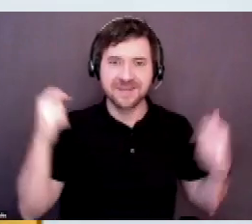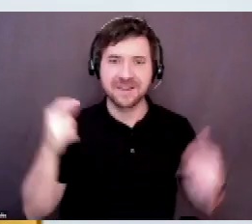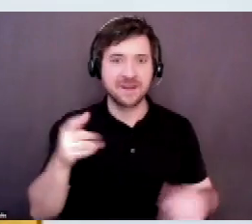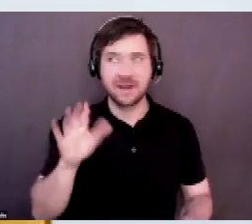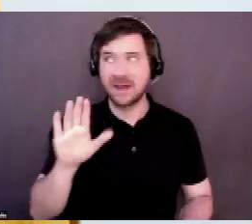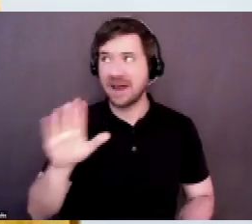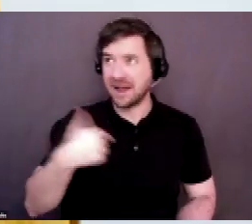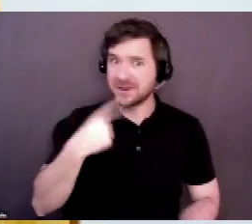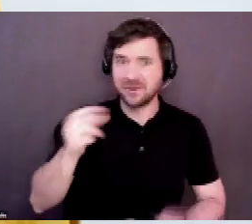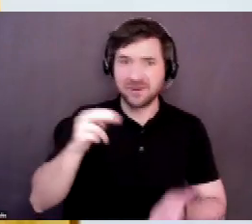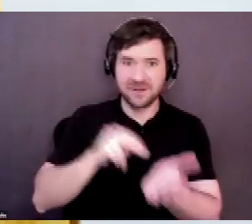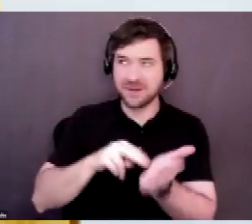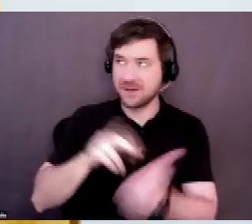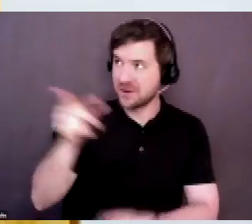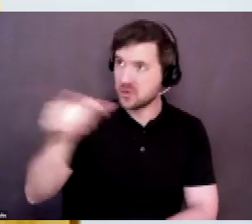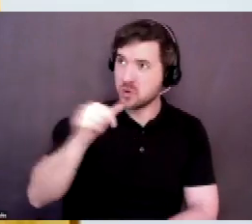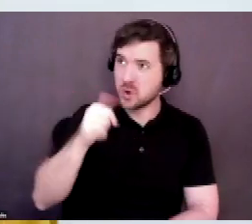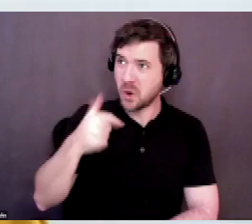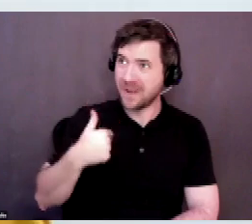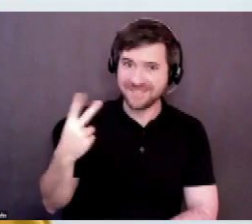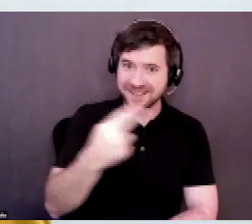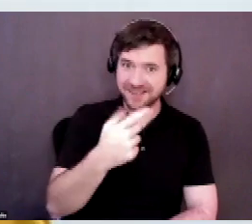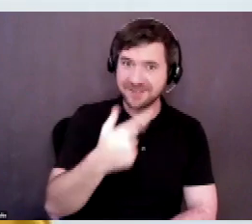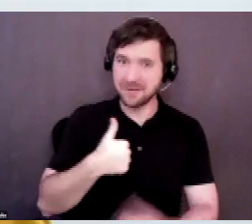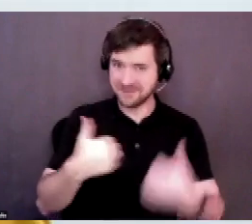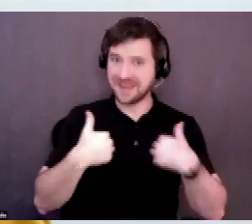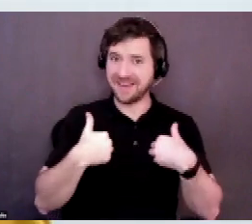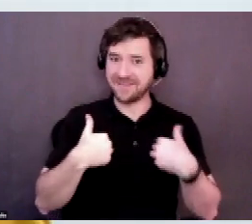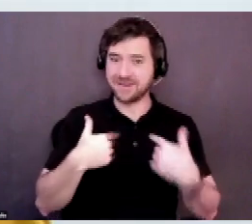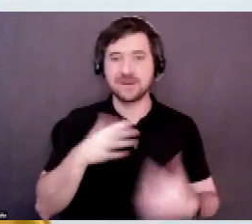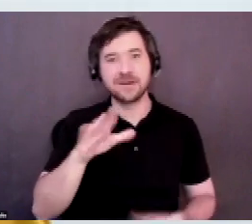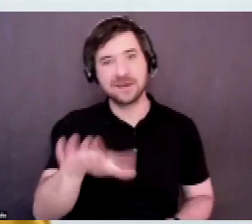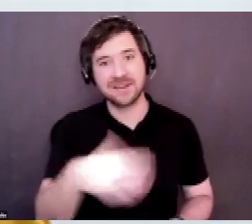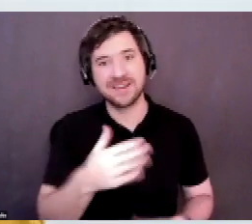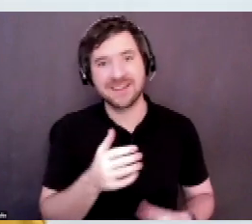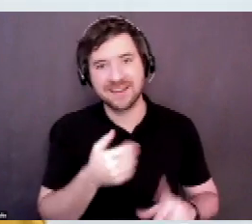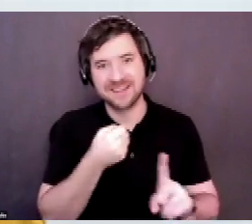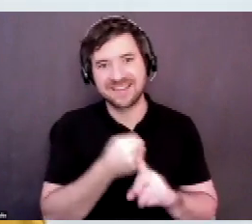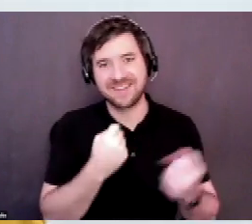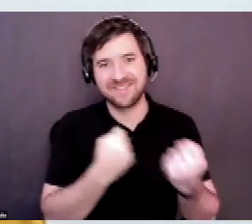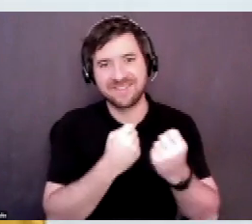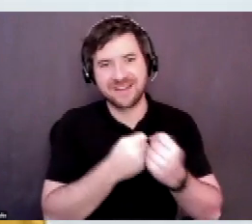you know, advocacy may seem a little rude but it wasn't. It was just really more for my feet.